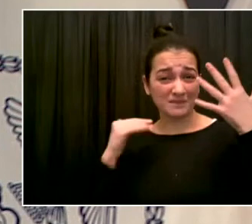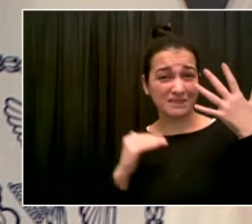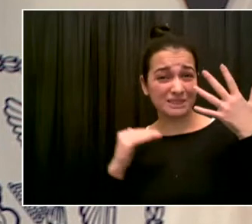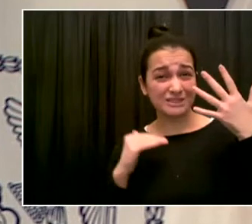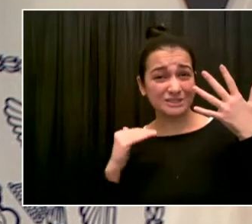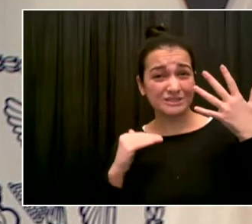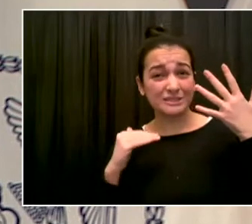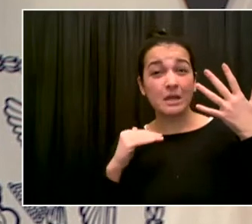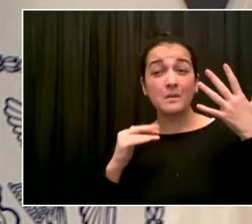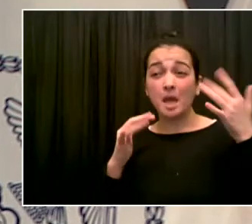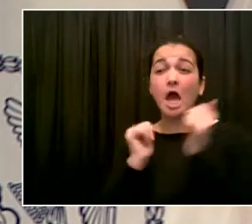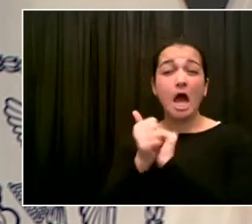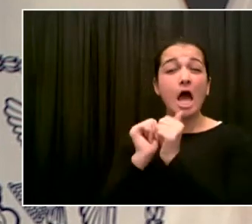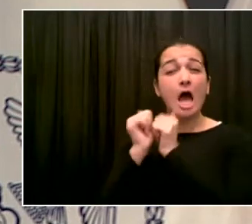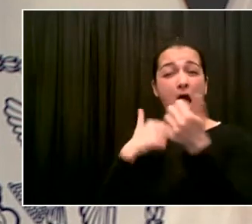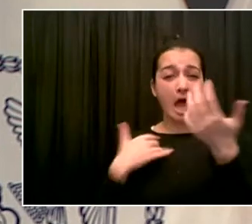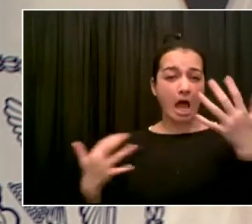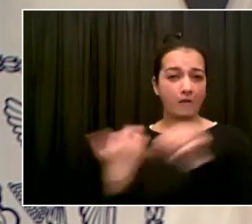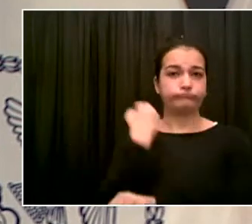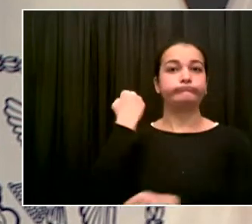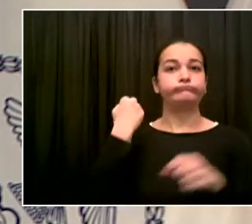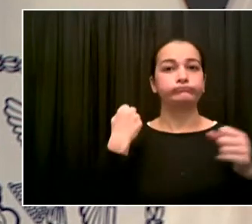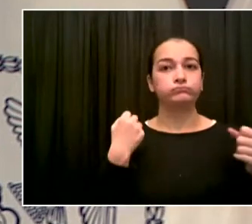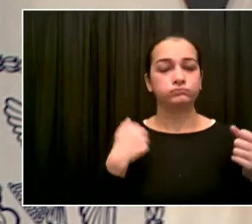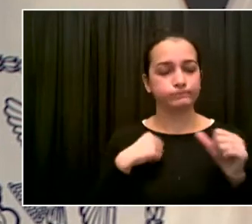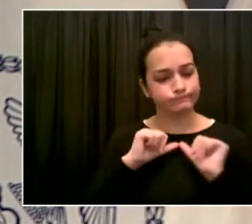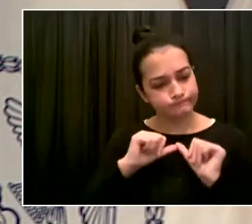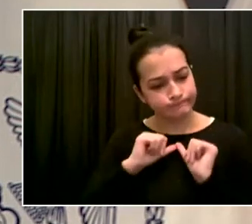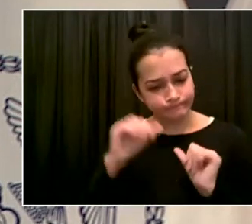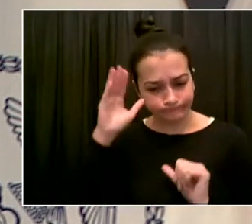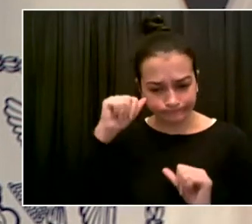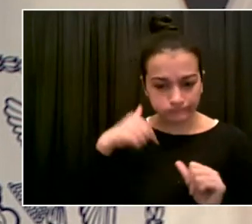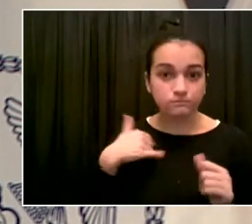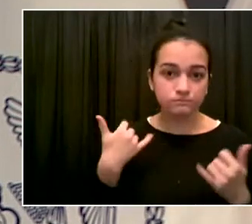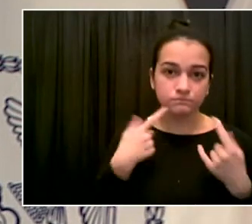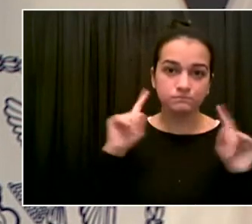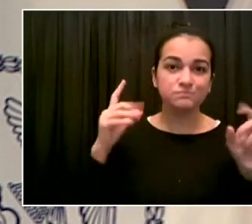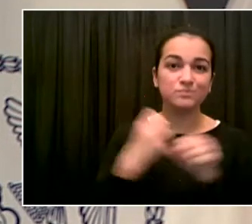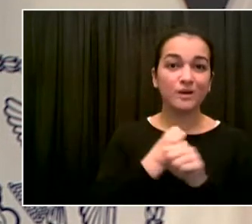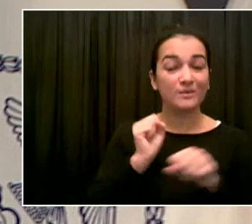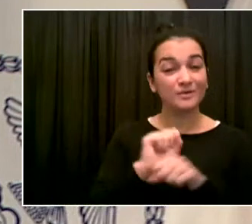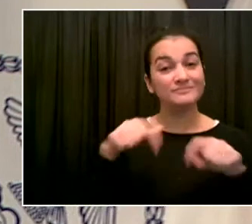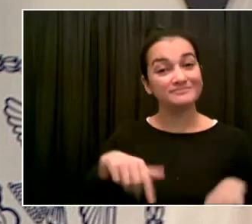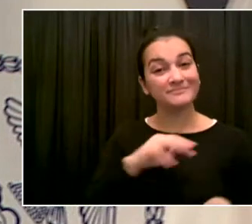GOING TO WORK OUT. IT'S NOT WHERE YOU START BUT WHERE YOU FINISHED AND I HAVE LEARNED